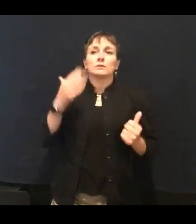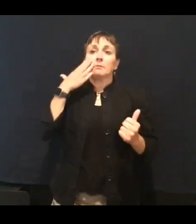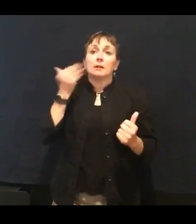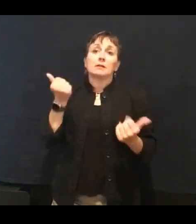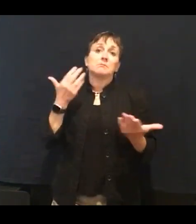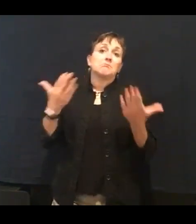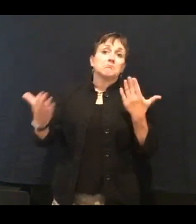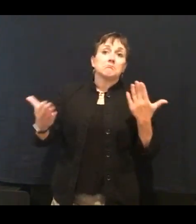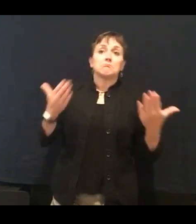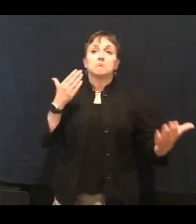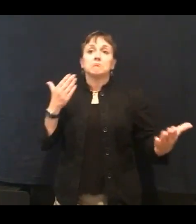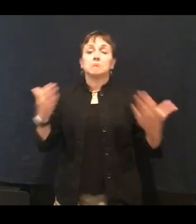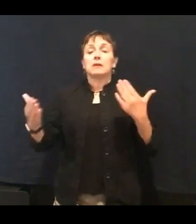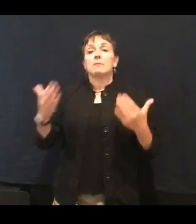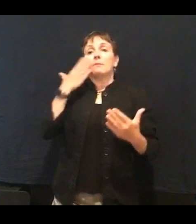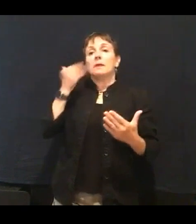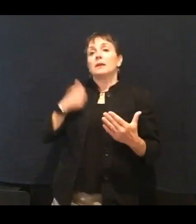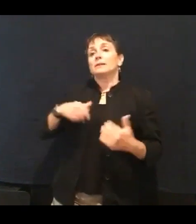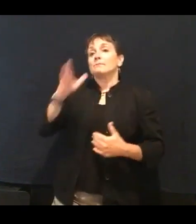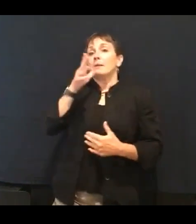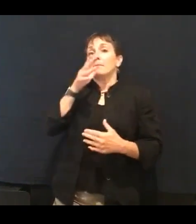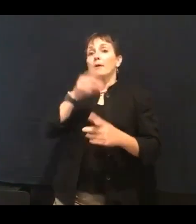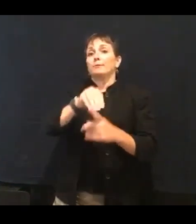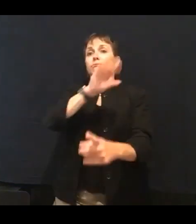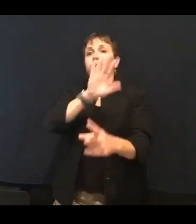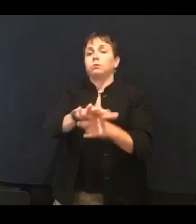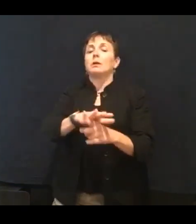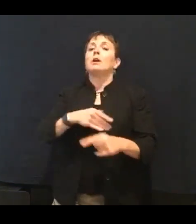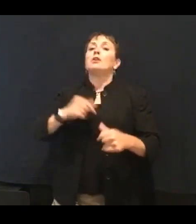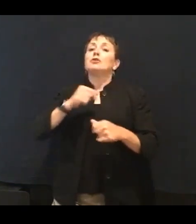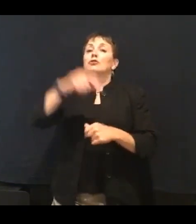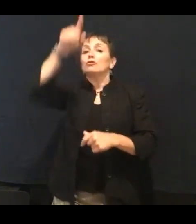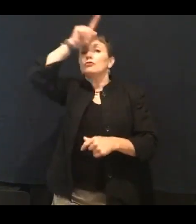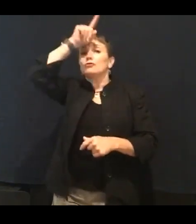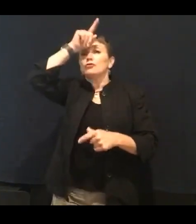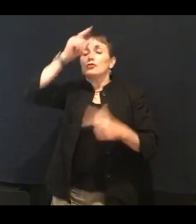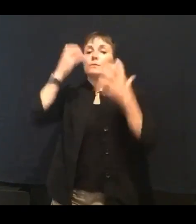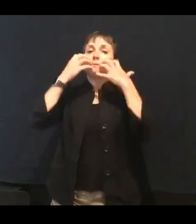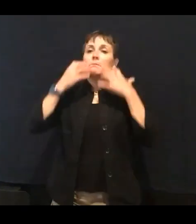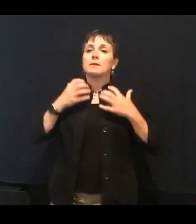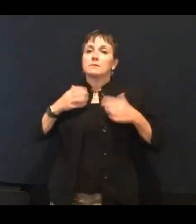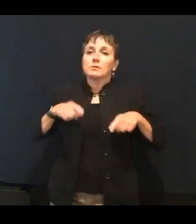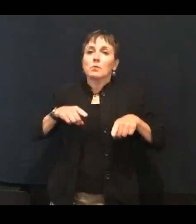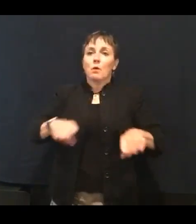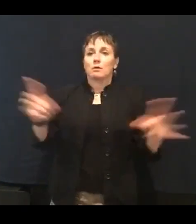result of my mother's exposure to the German measles during her pregnancy.